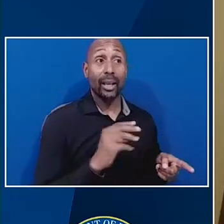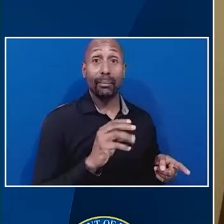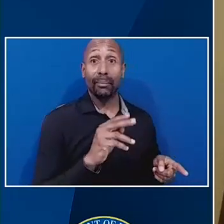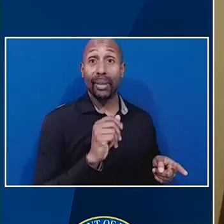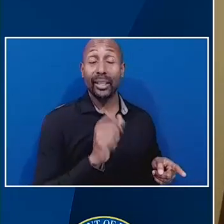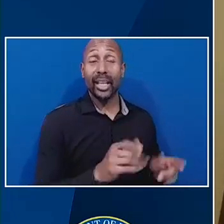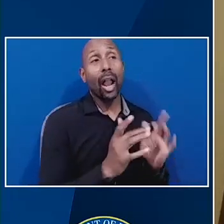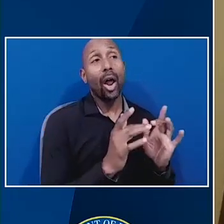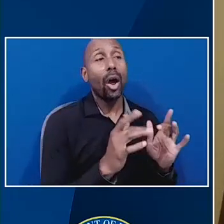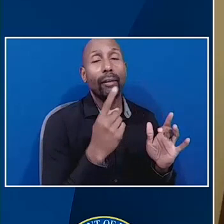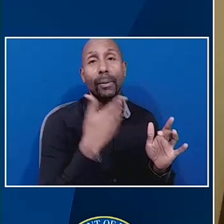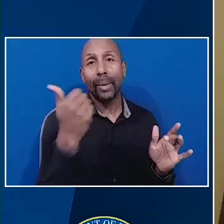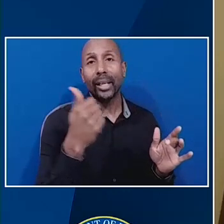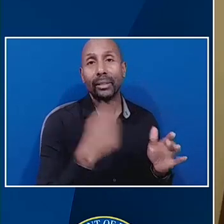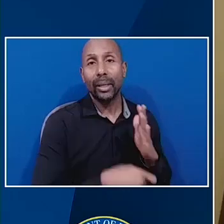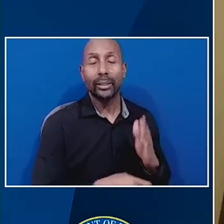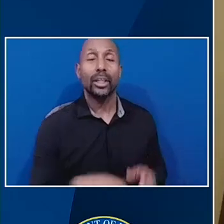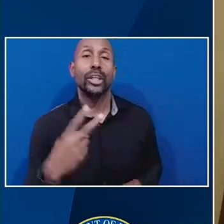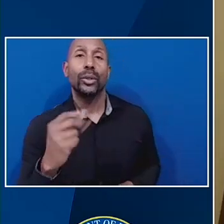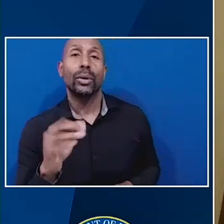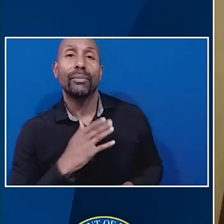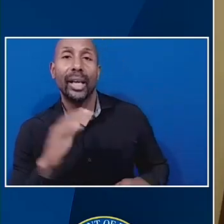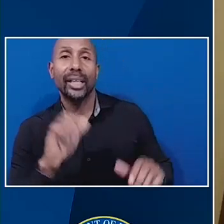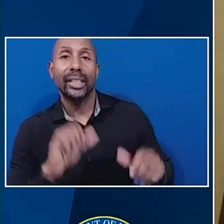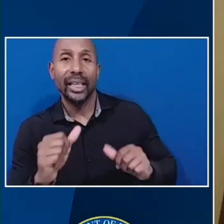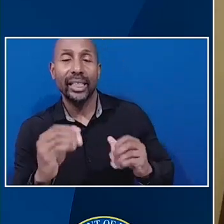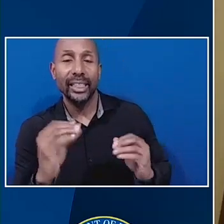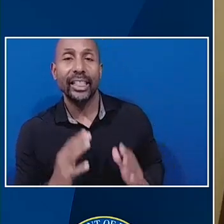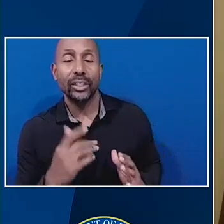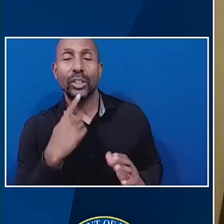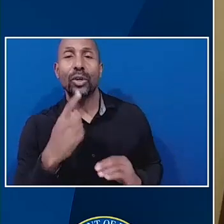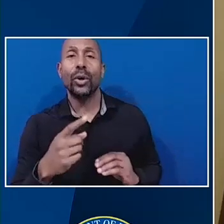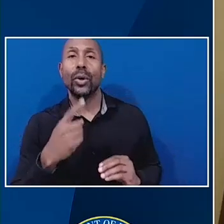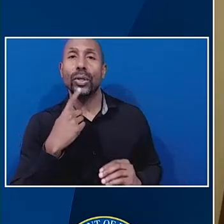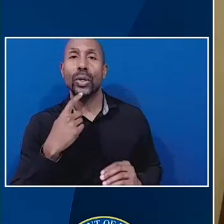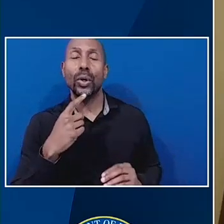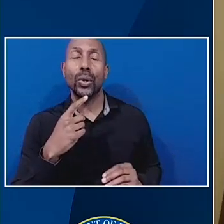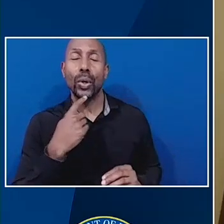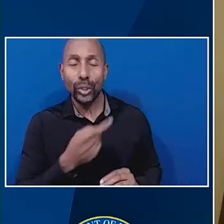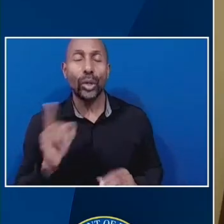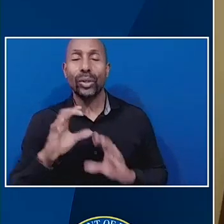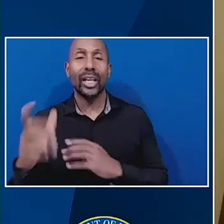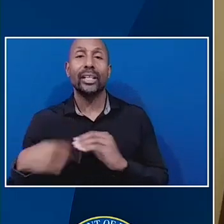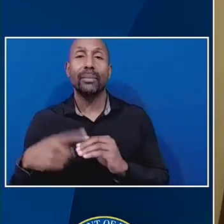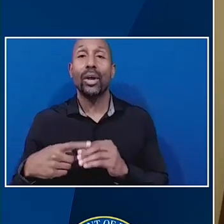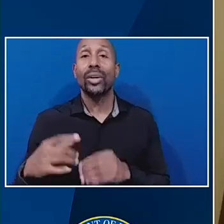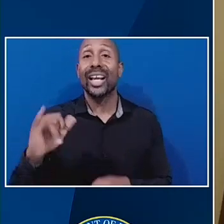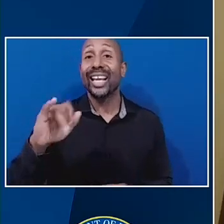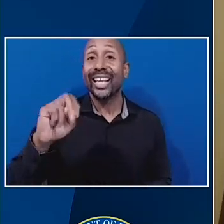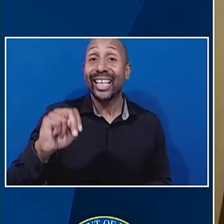teachers this semester told the class about inclusive access. We all pay the same price and is rolled into our tuition and fees, so there's no